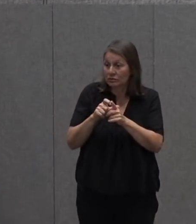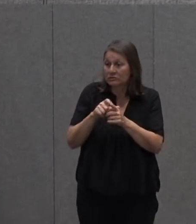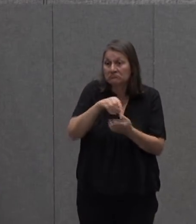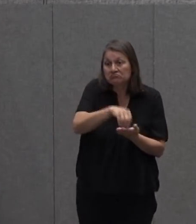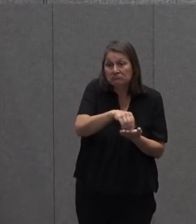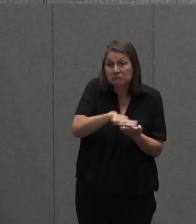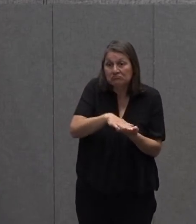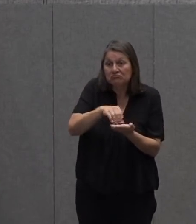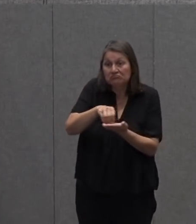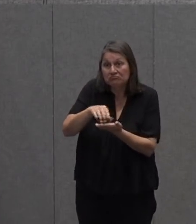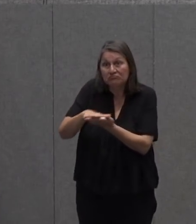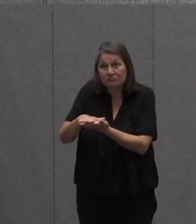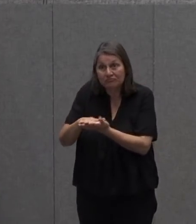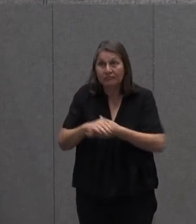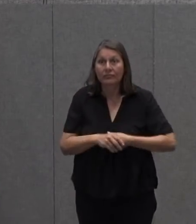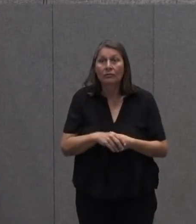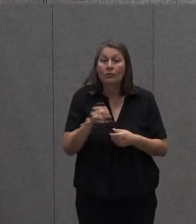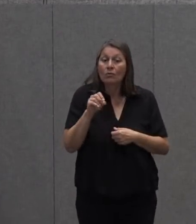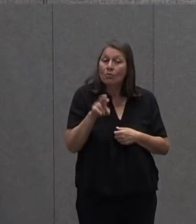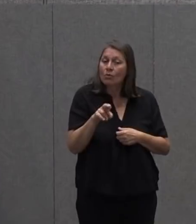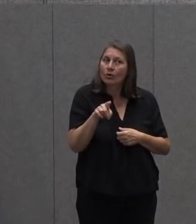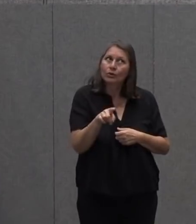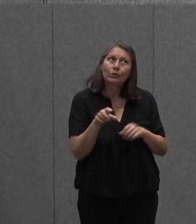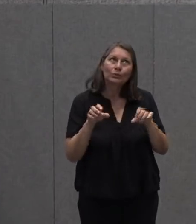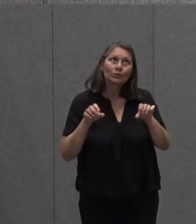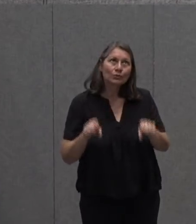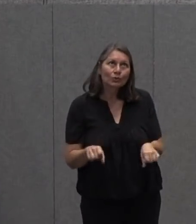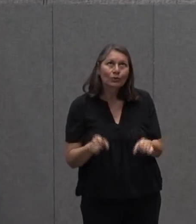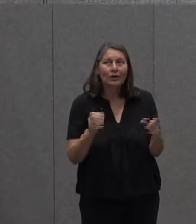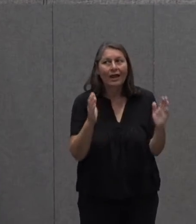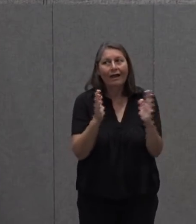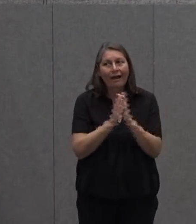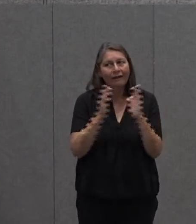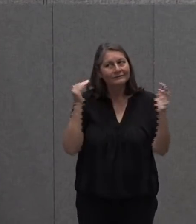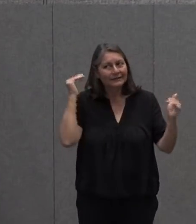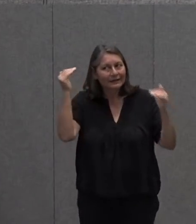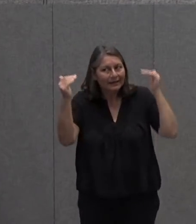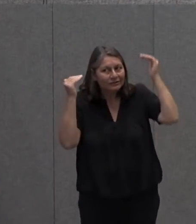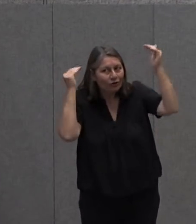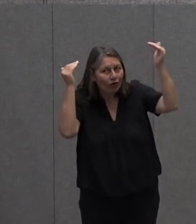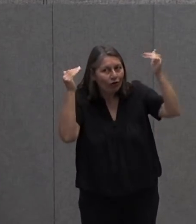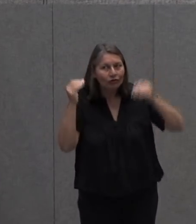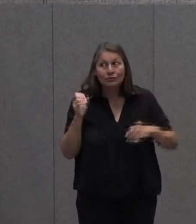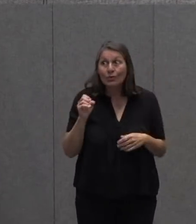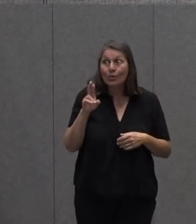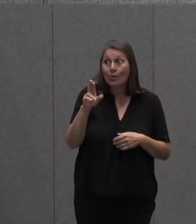Or maybe you could ask an adult or an older brother or sister to help you